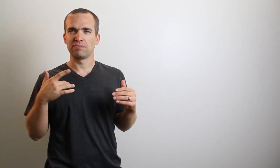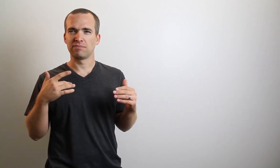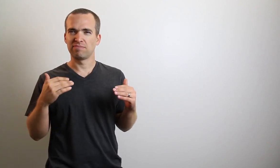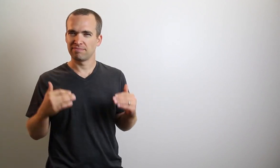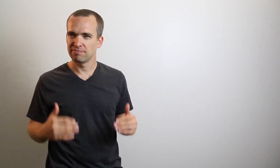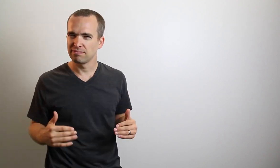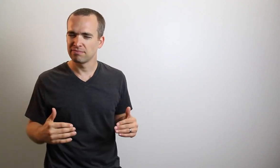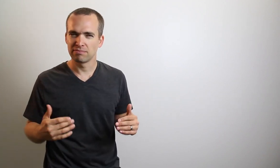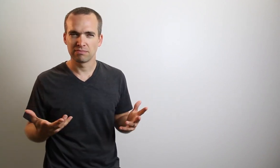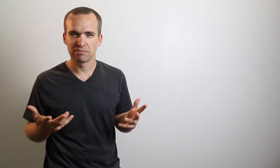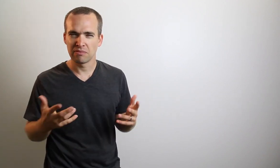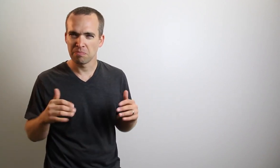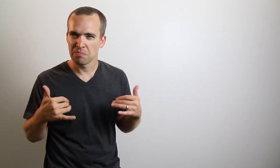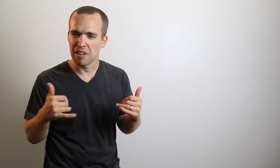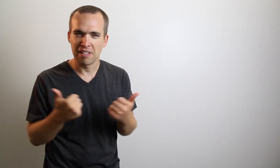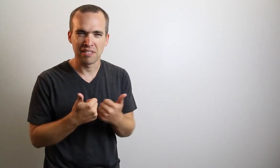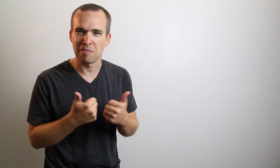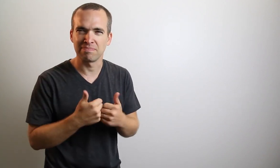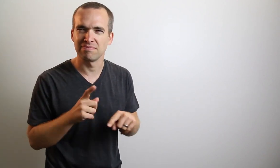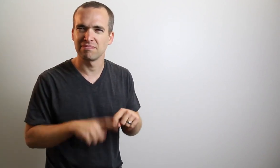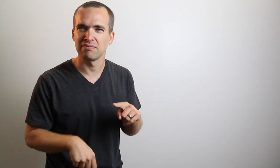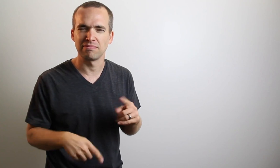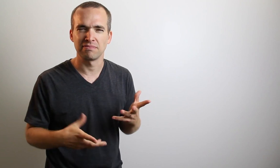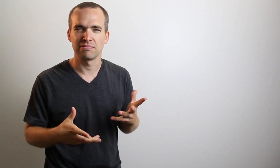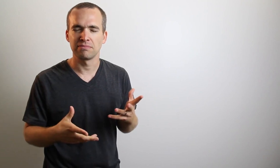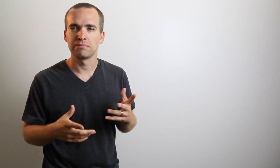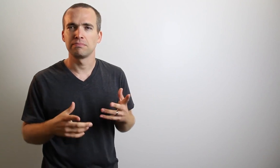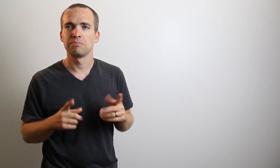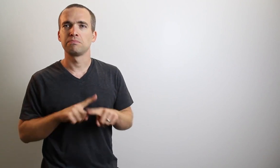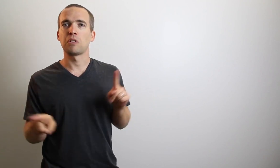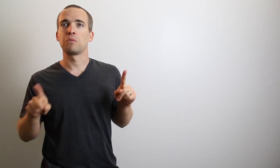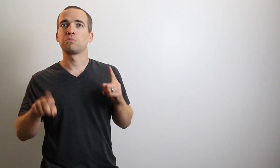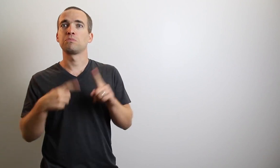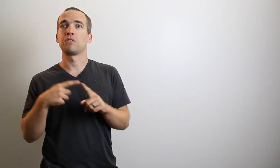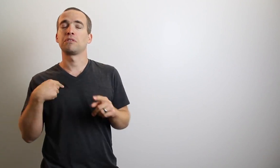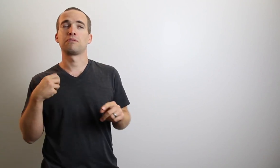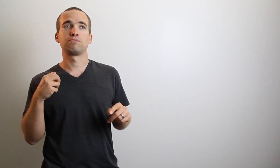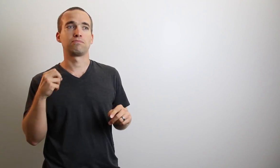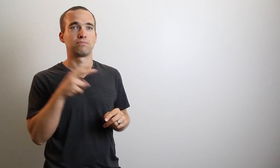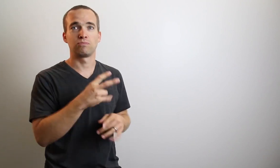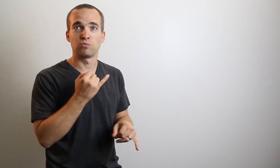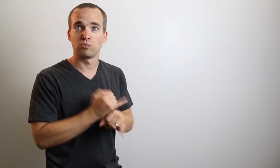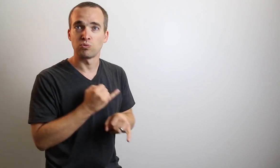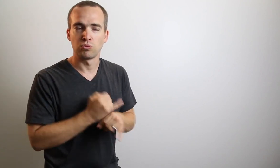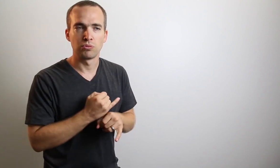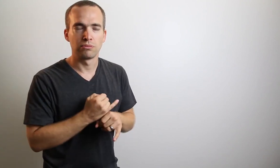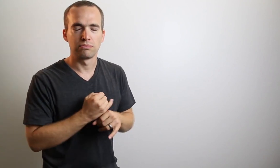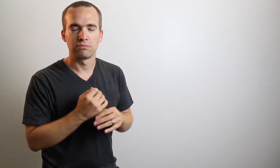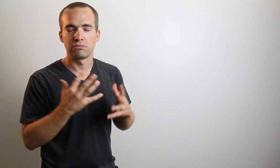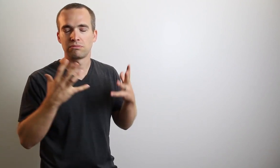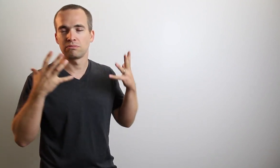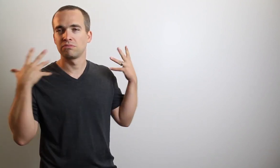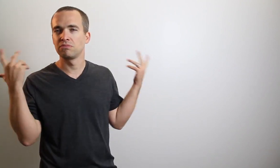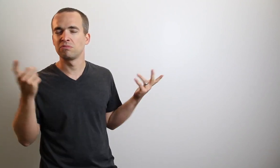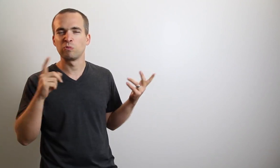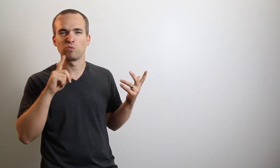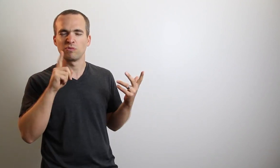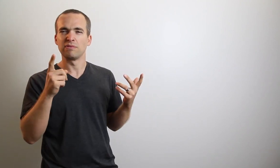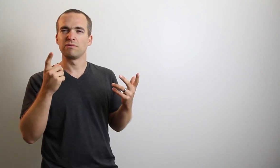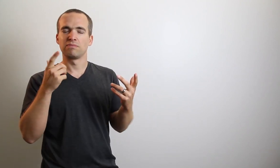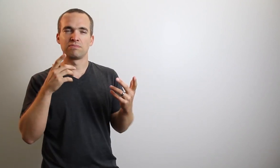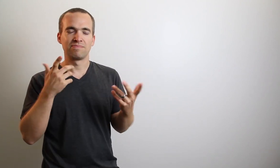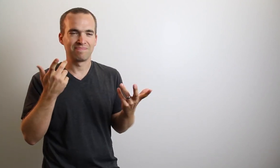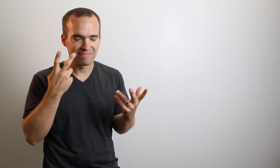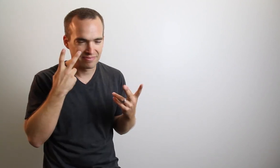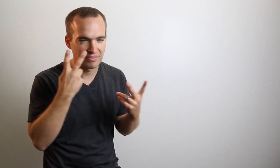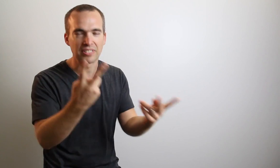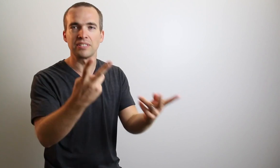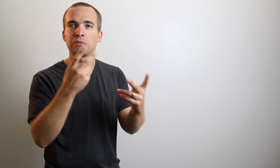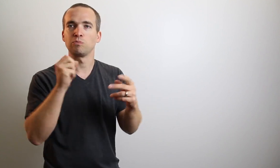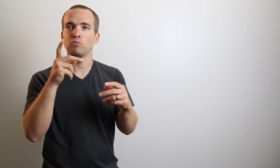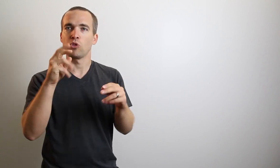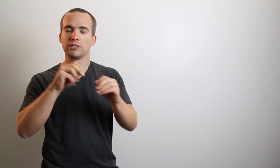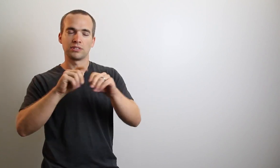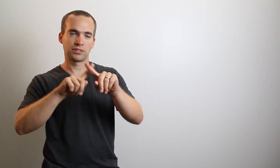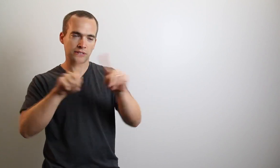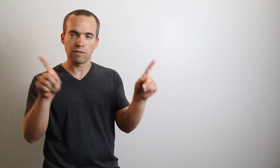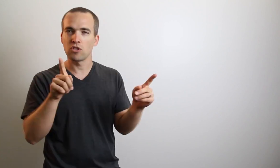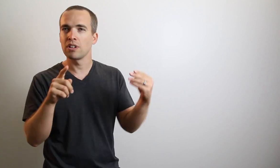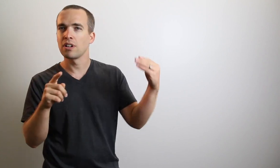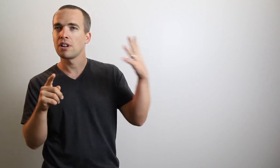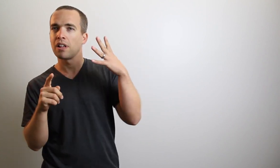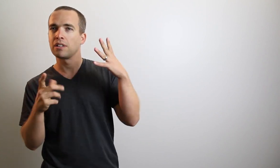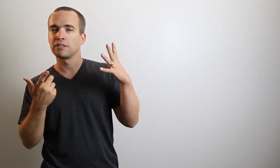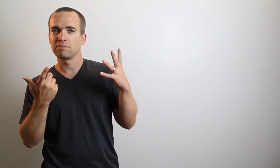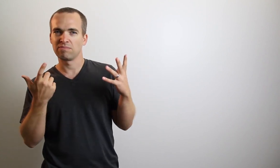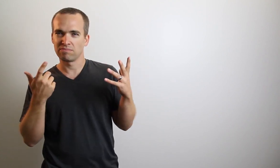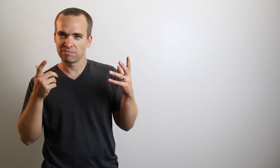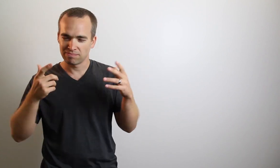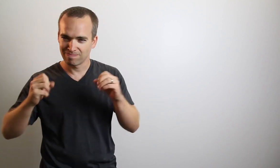inferior. That was until I entered a Deaf school, I finally saw things in a different light. The coaches